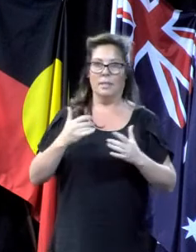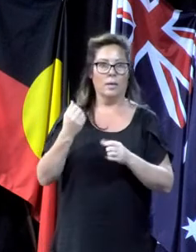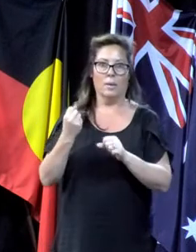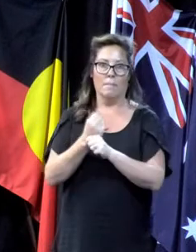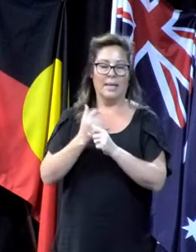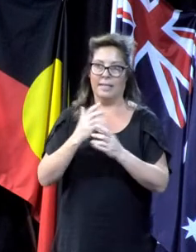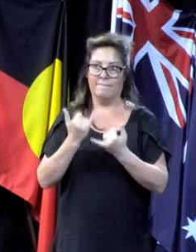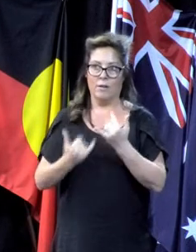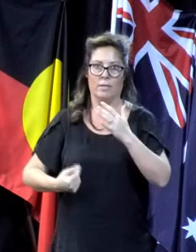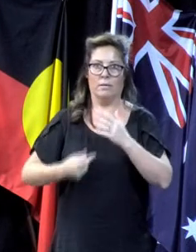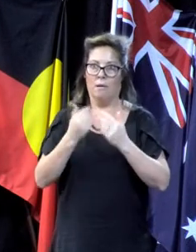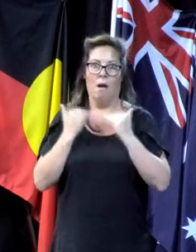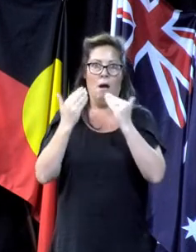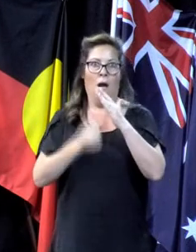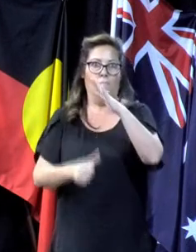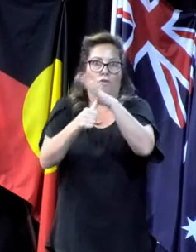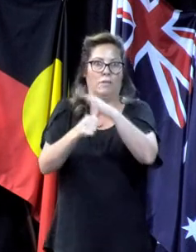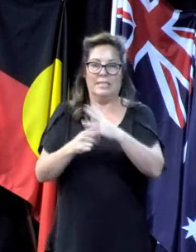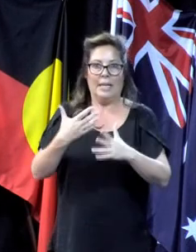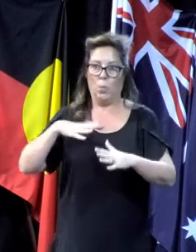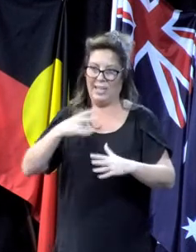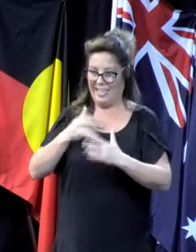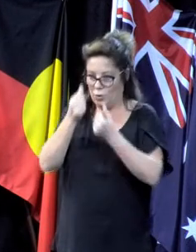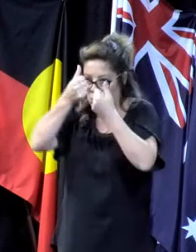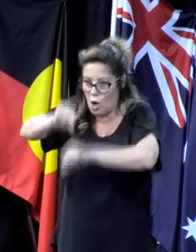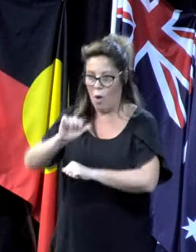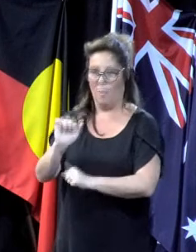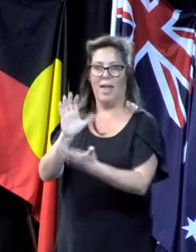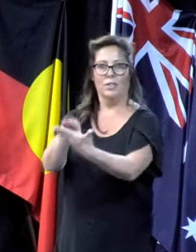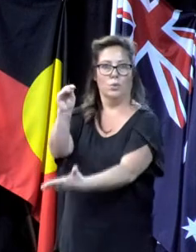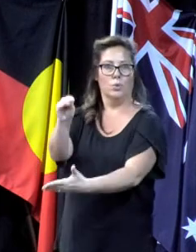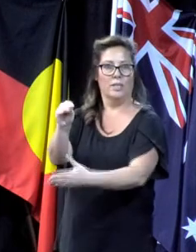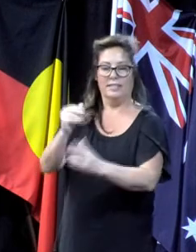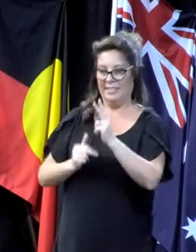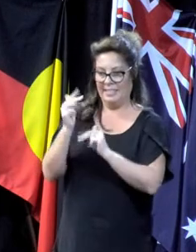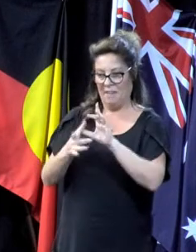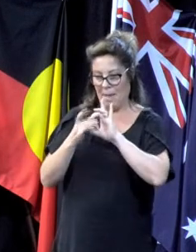and develop those really strong relationships with our students. How do you deal with delicate issues